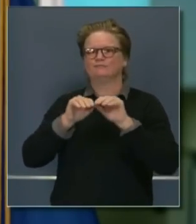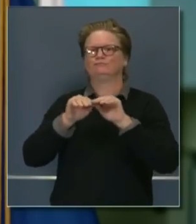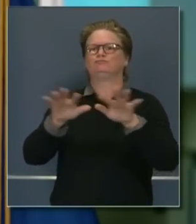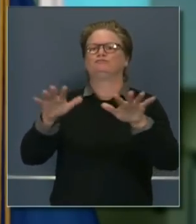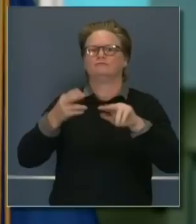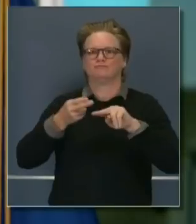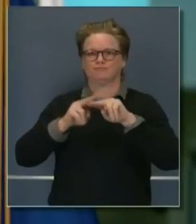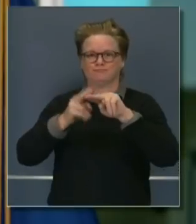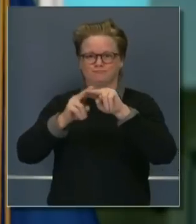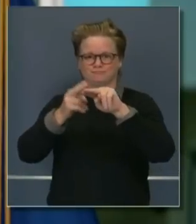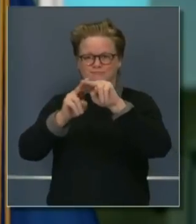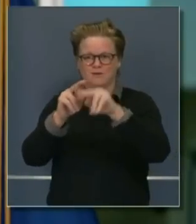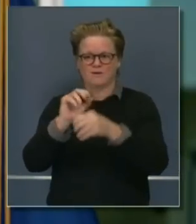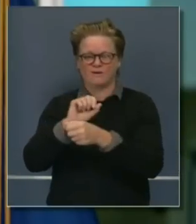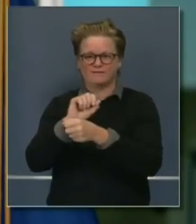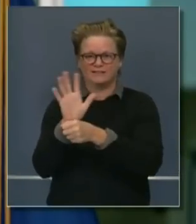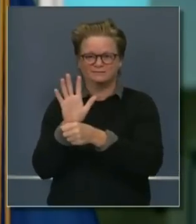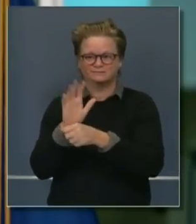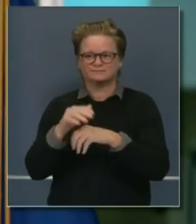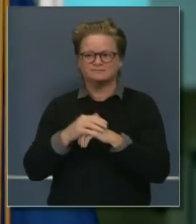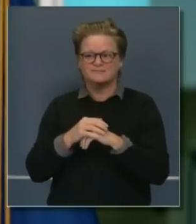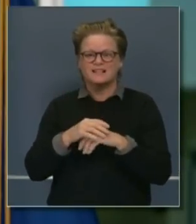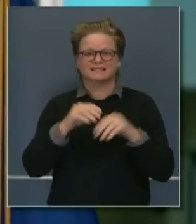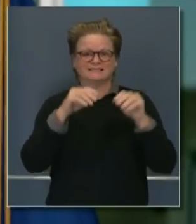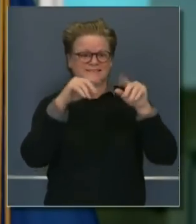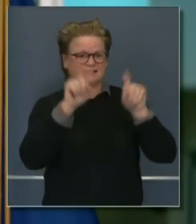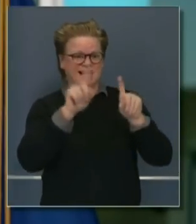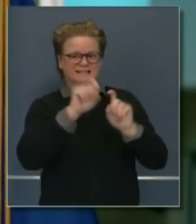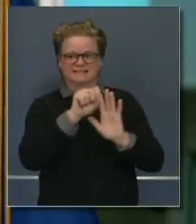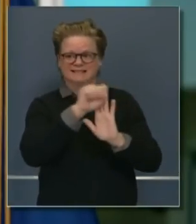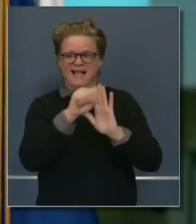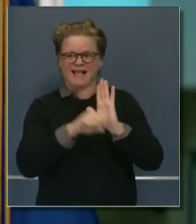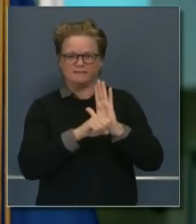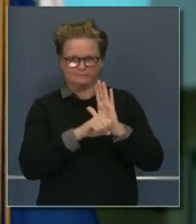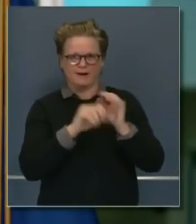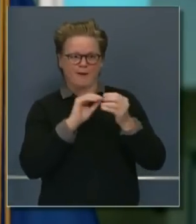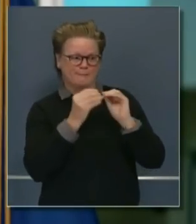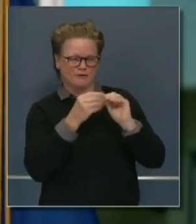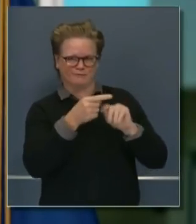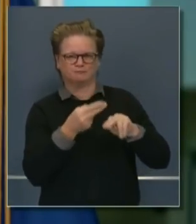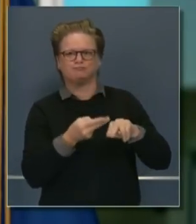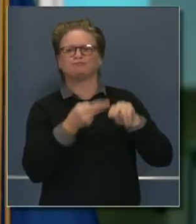CASES WE ARE SEEING A RECORD NUMBER OF CASES AND TRANSMISSION IN THIS COUNTRY AND WE ARE SEEING STATES WITH